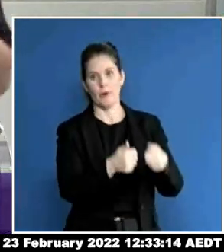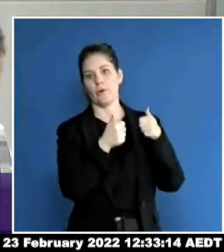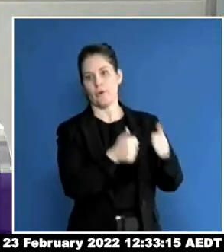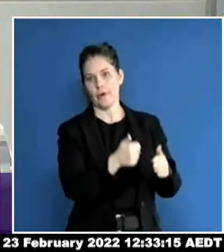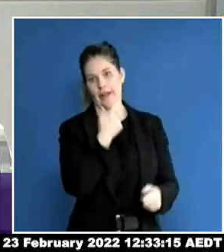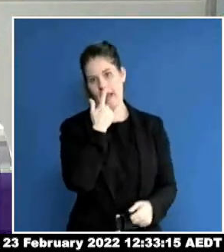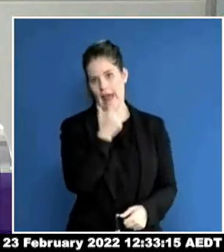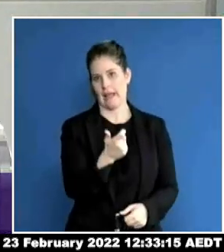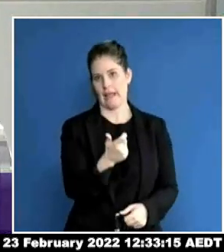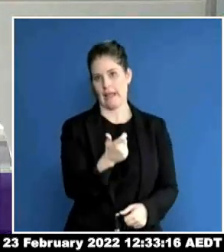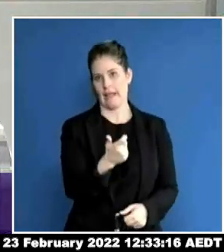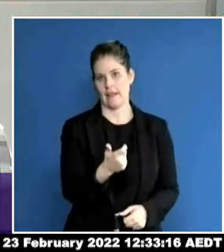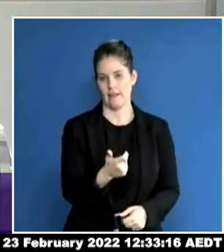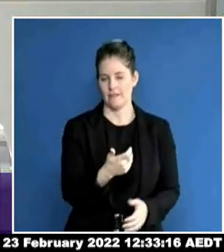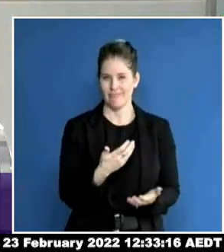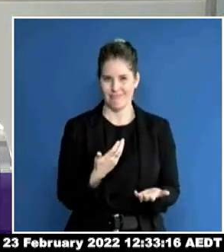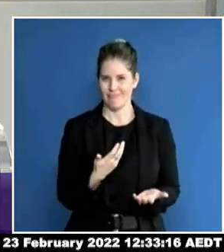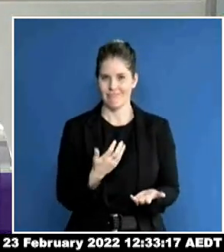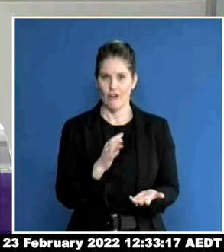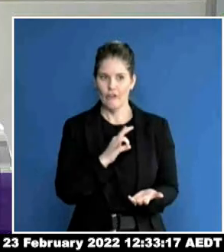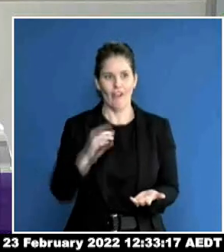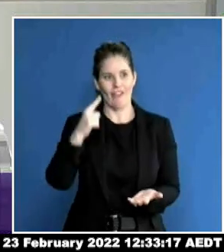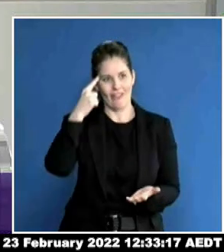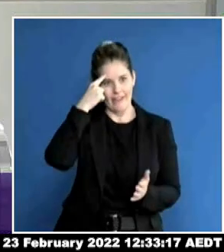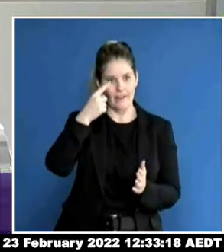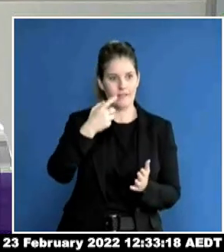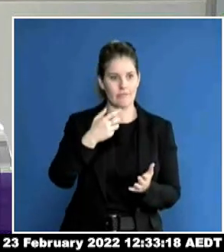being patronised and that they should be grateful for the kind of support.